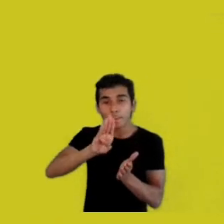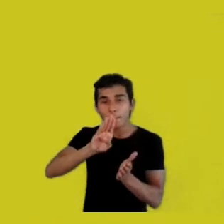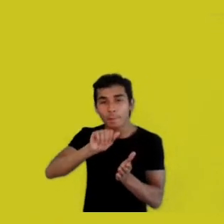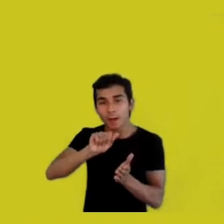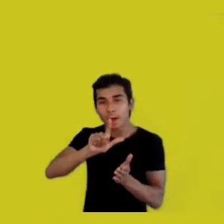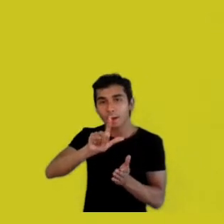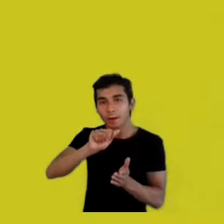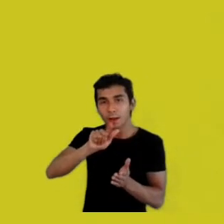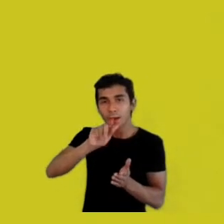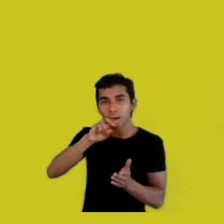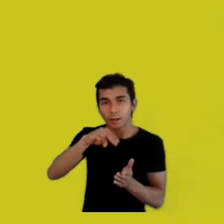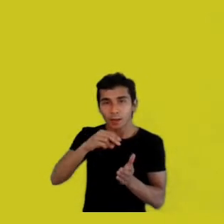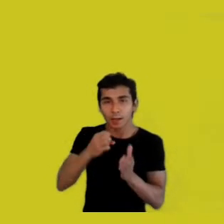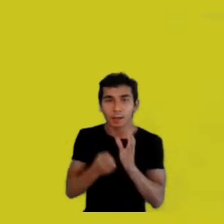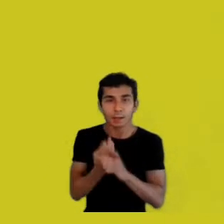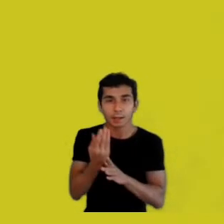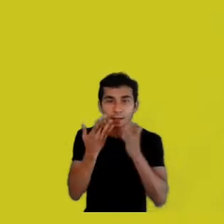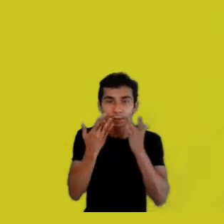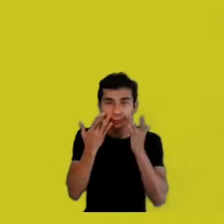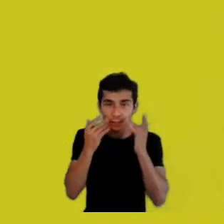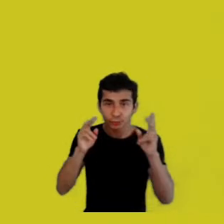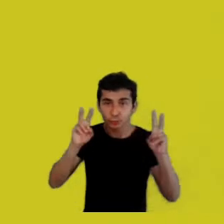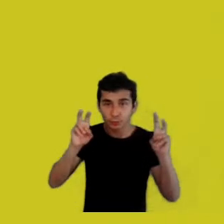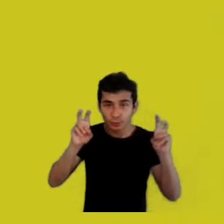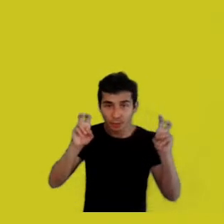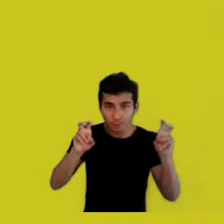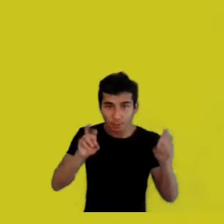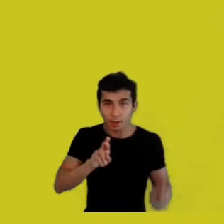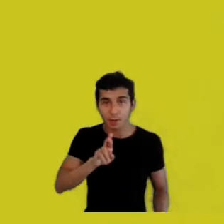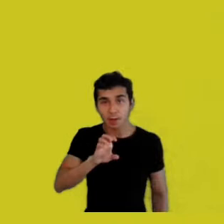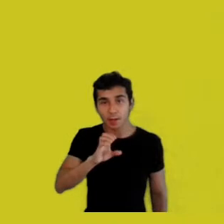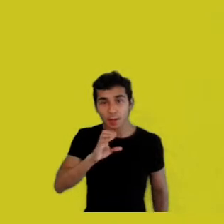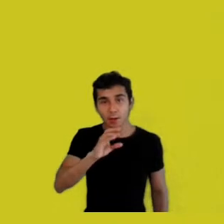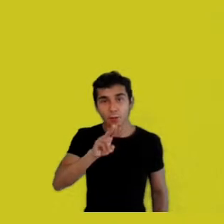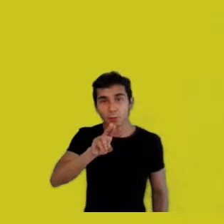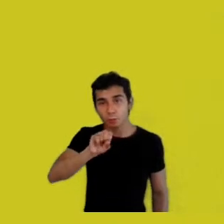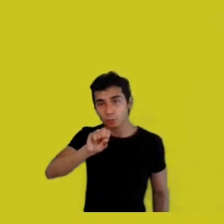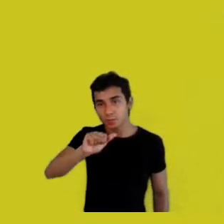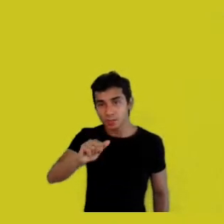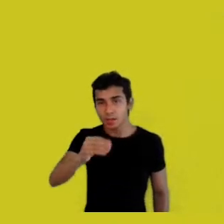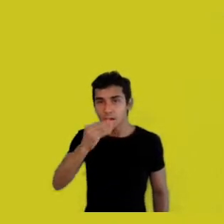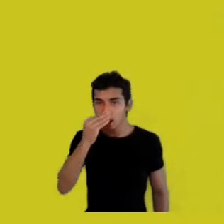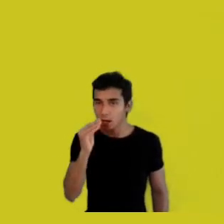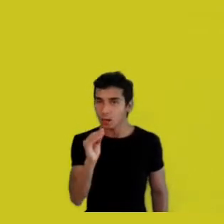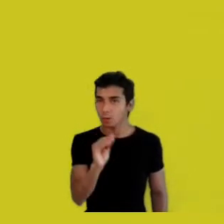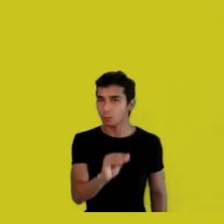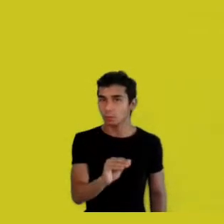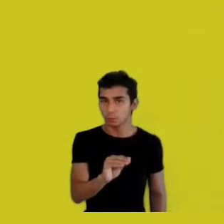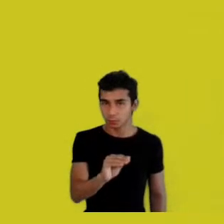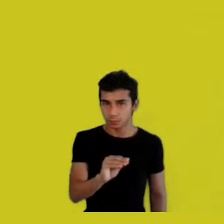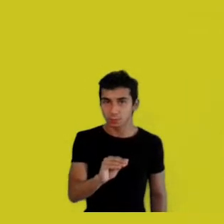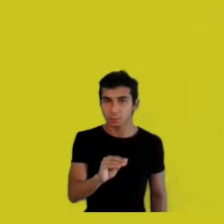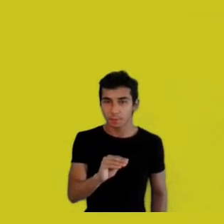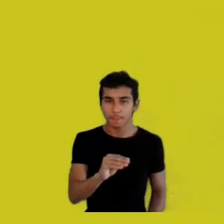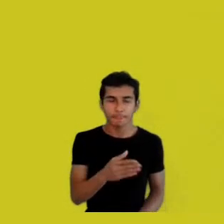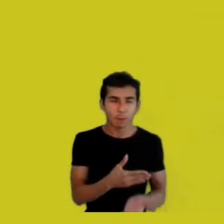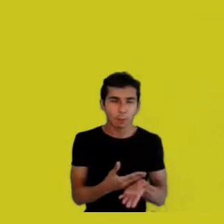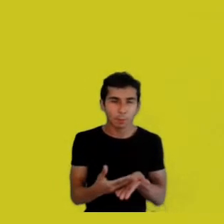the period when we began approaching more wholly Native American issues,